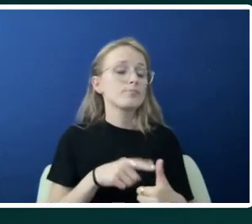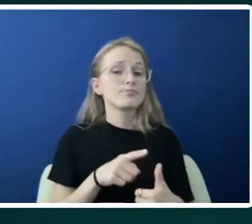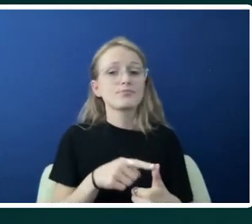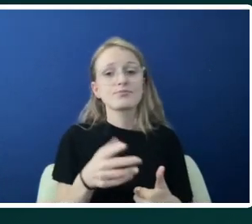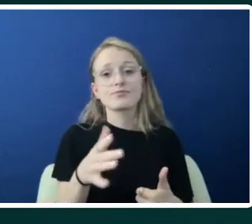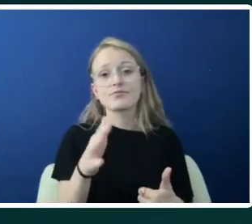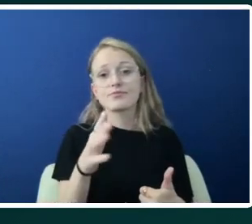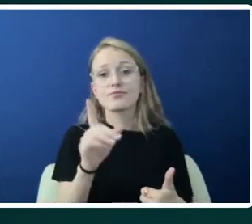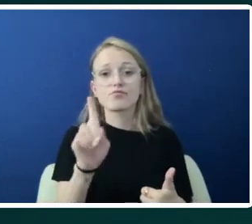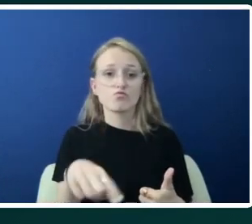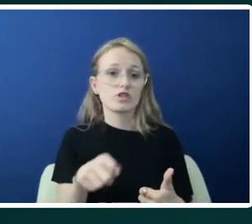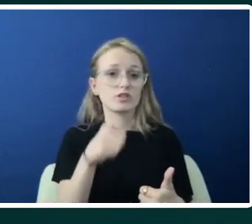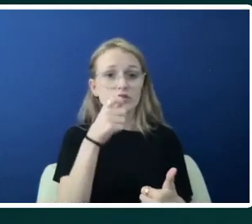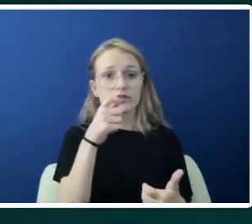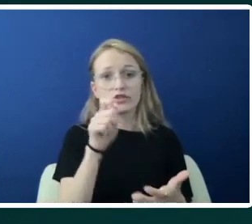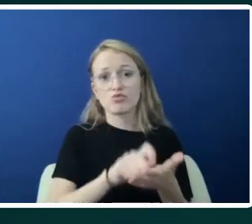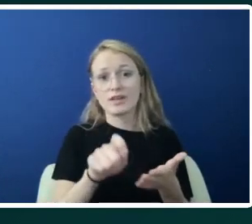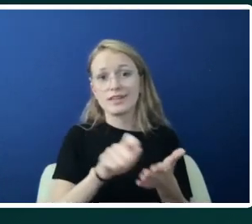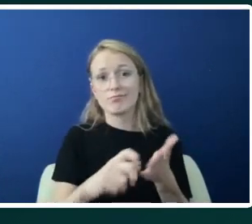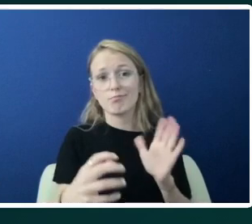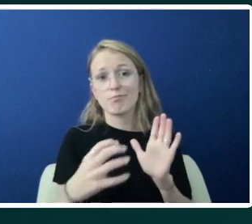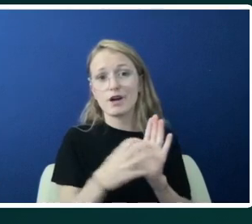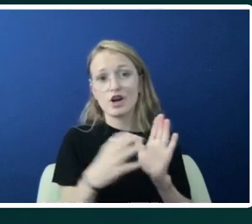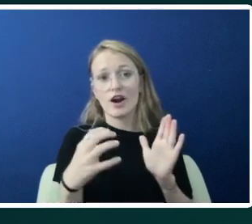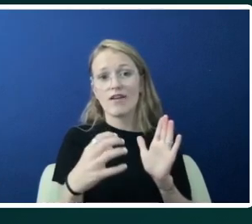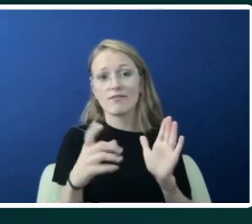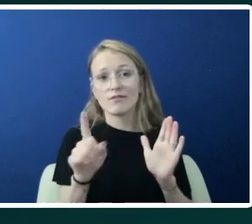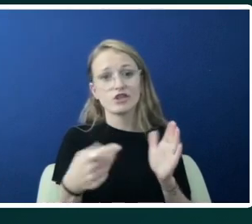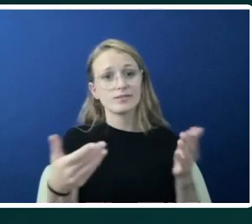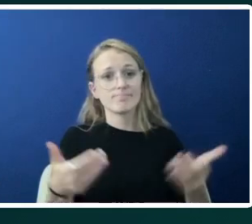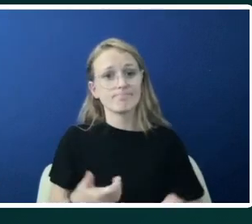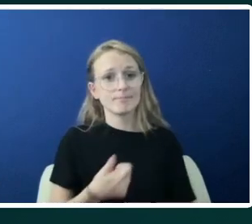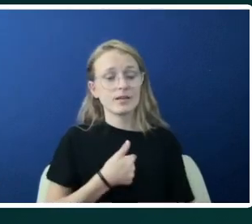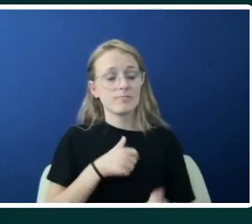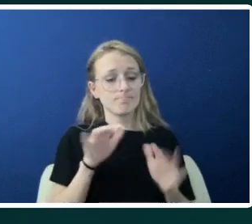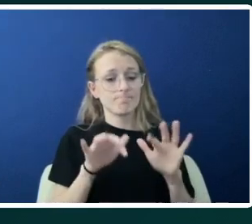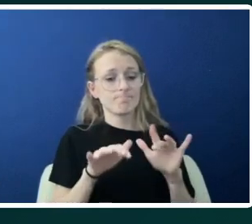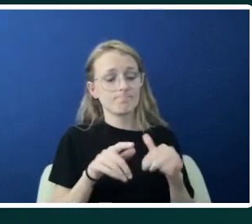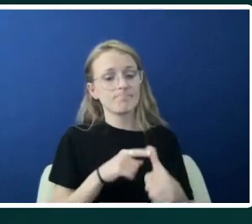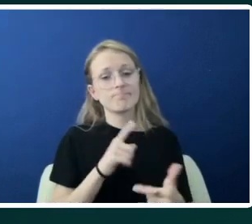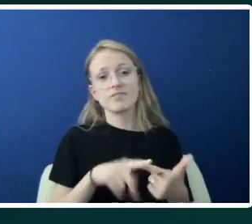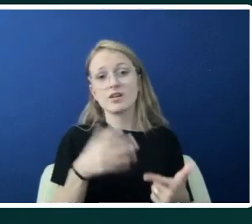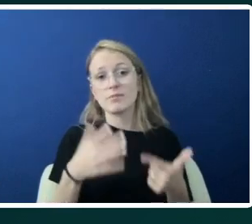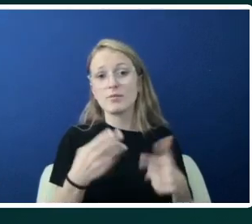written paragraph of introduction, all the way to maybe create -- using AI to create a comic strip,